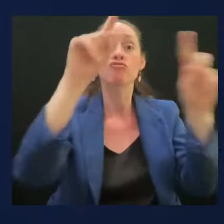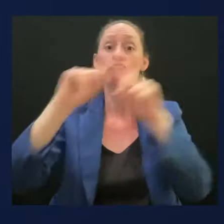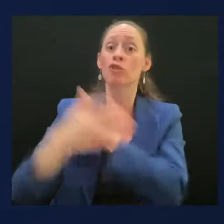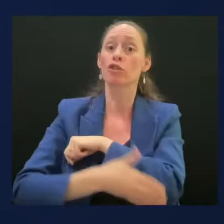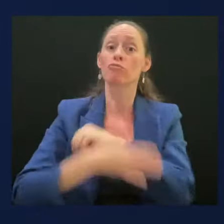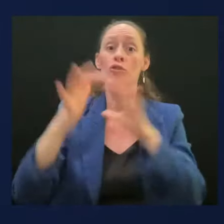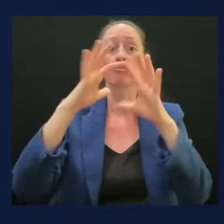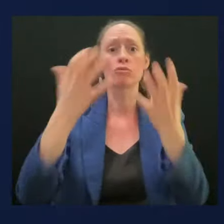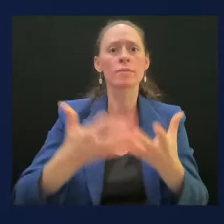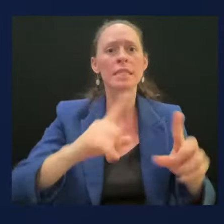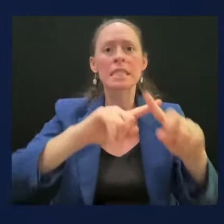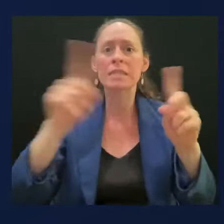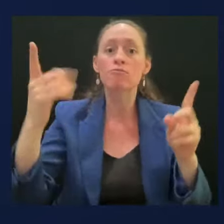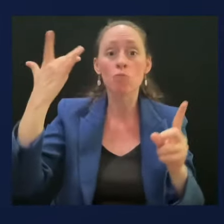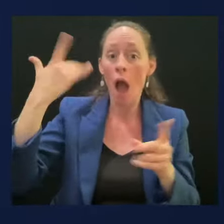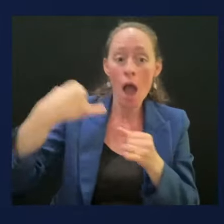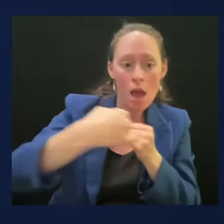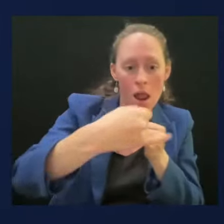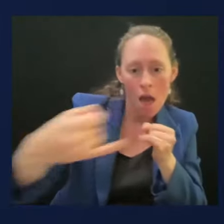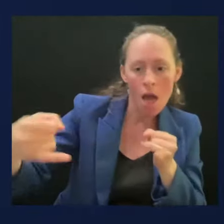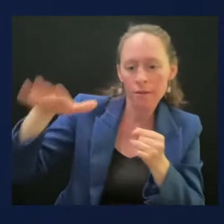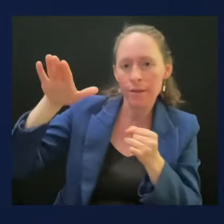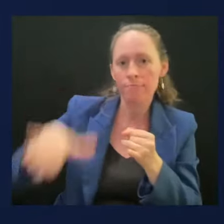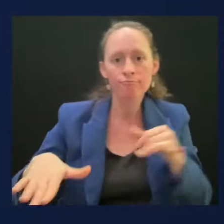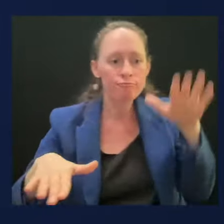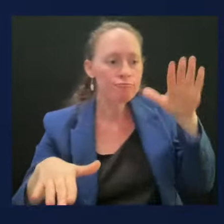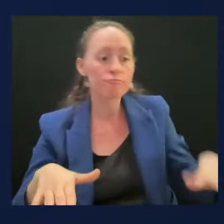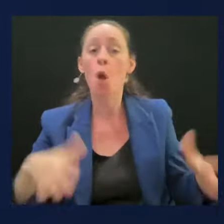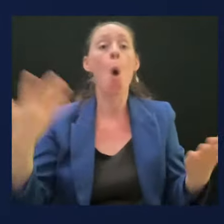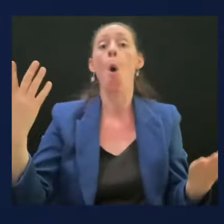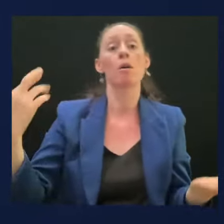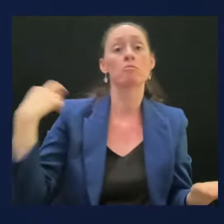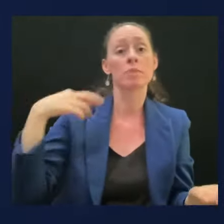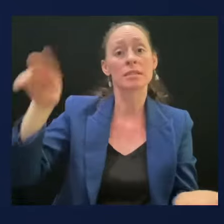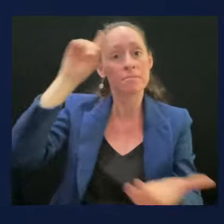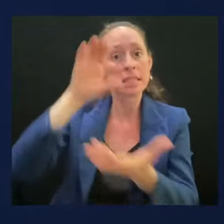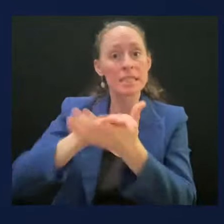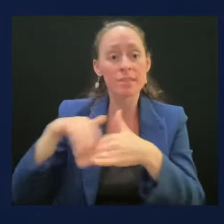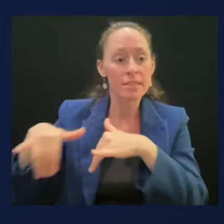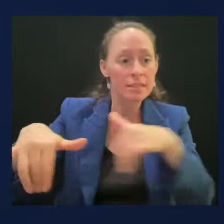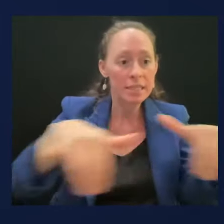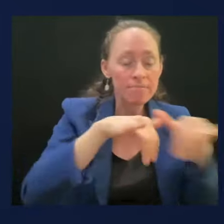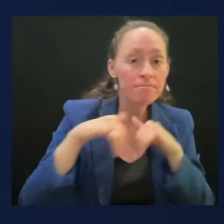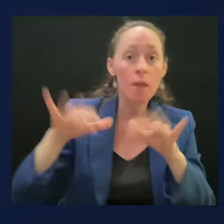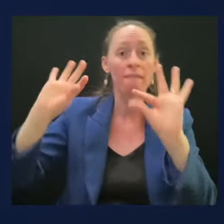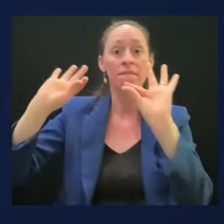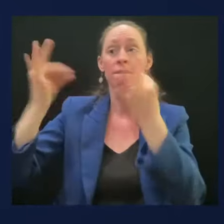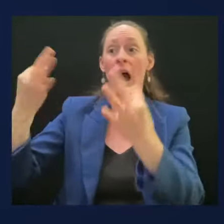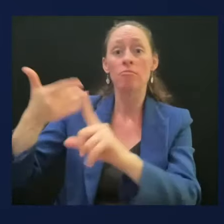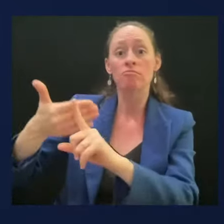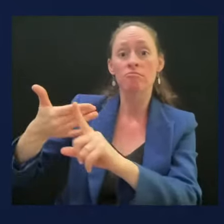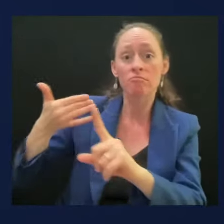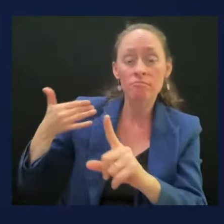We're the only nation in the world built on an idea that we're all created equal.